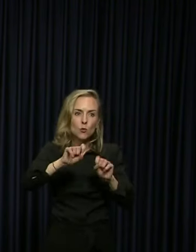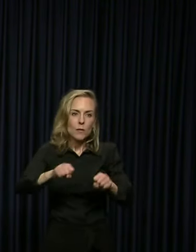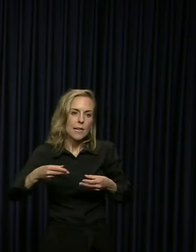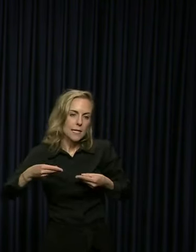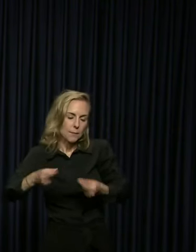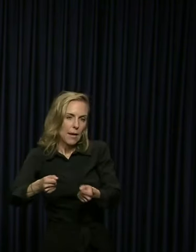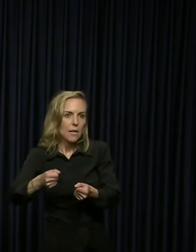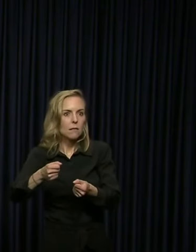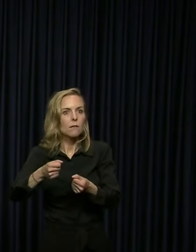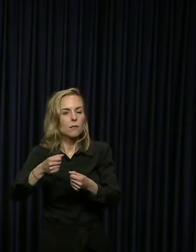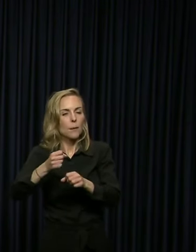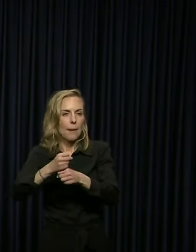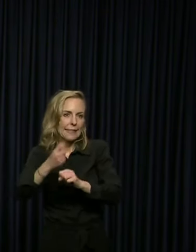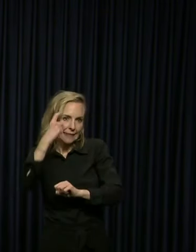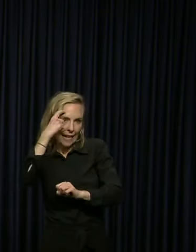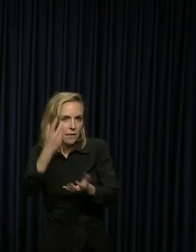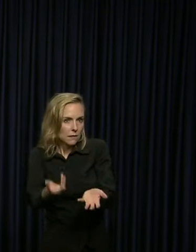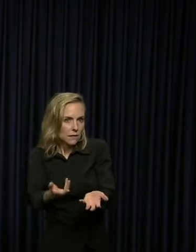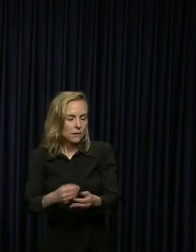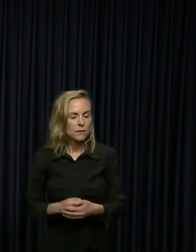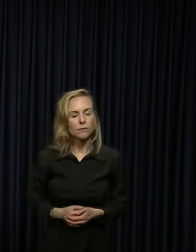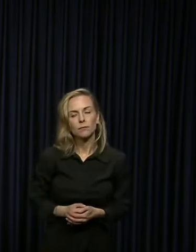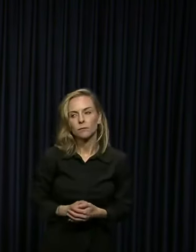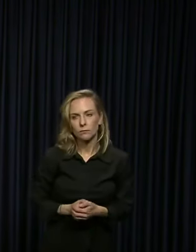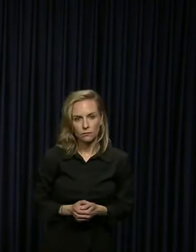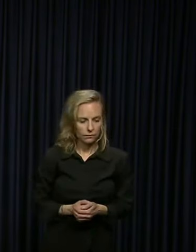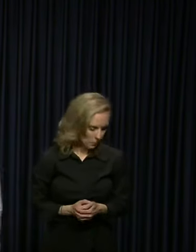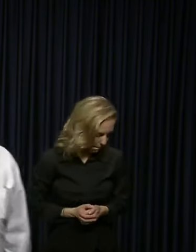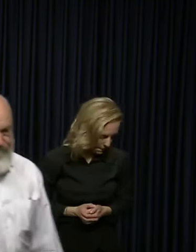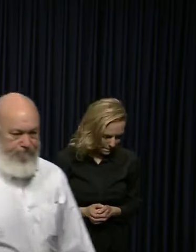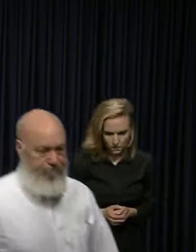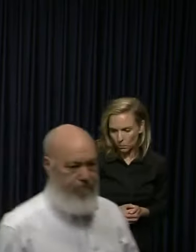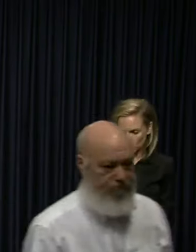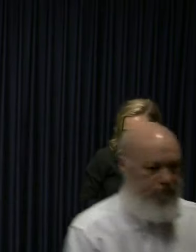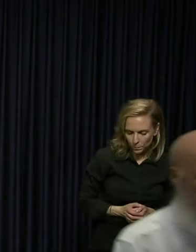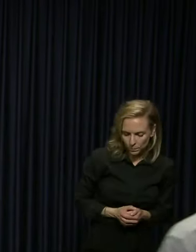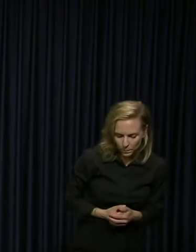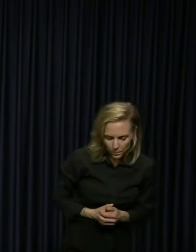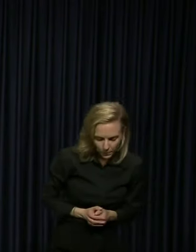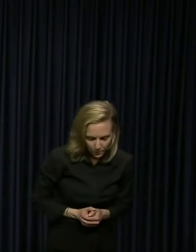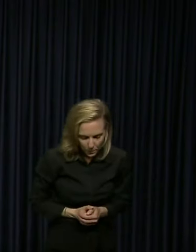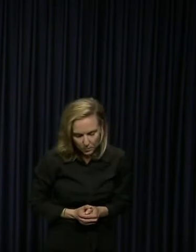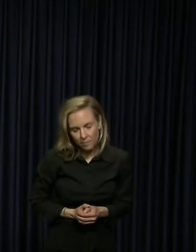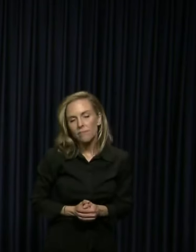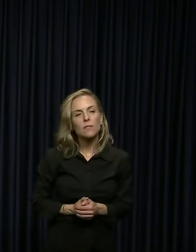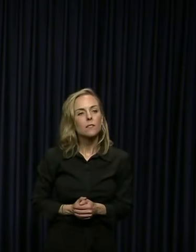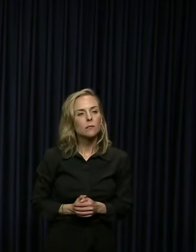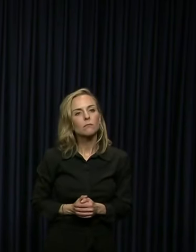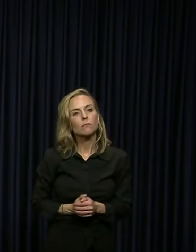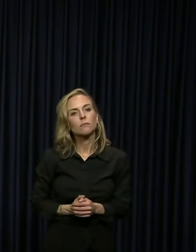GATHERINGS TO HOLD SERVICES A MARYVILLE BAPTIST CHURCH.